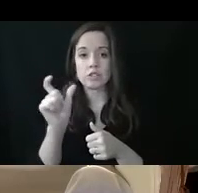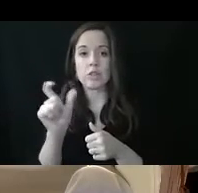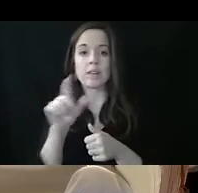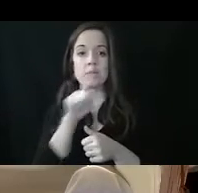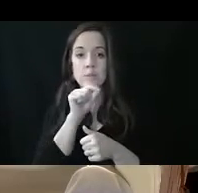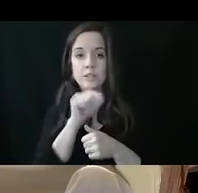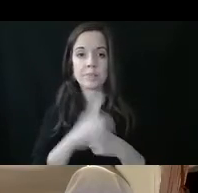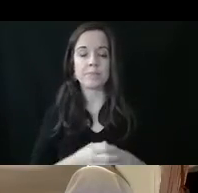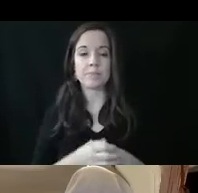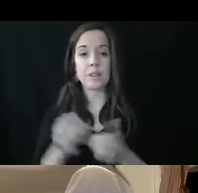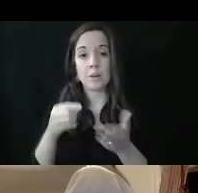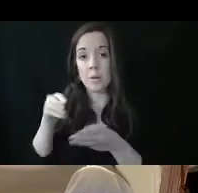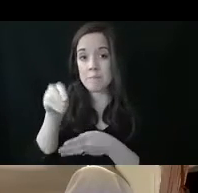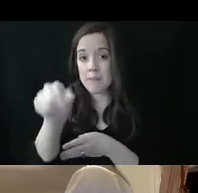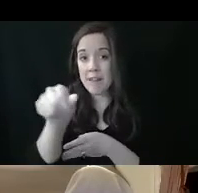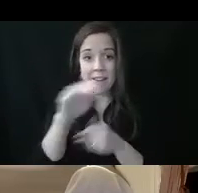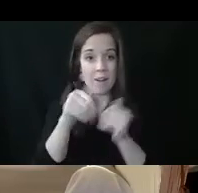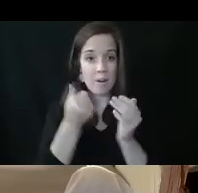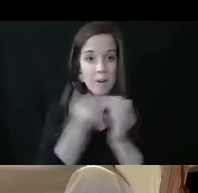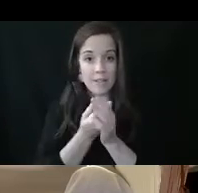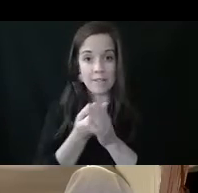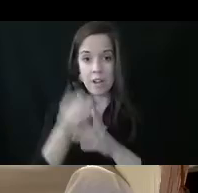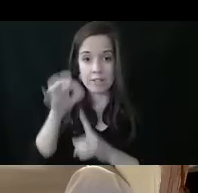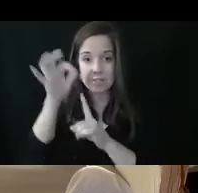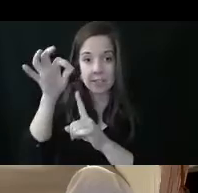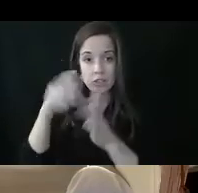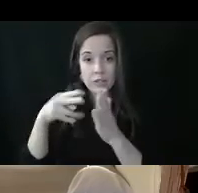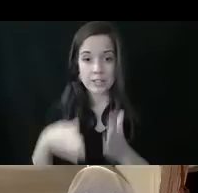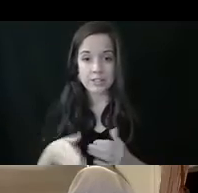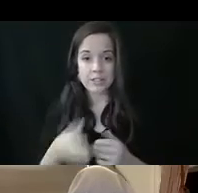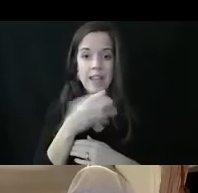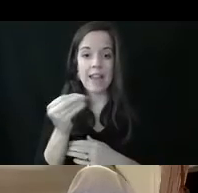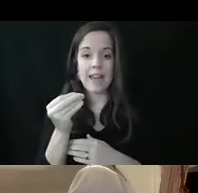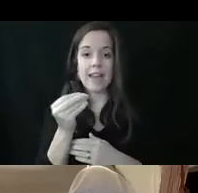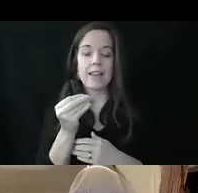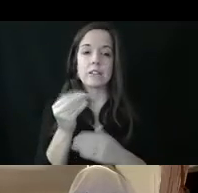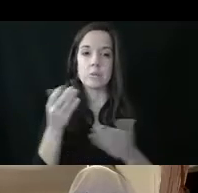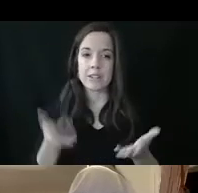We pay all of our featured readers, and we're also taking steps to increase accessibility permanently